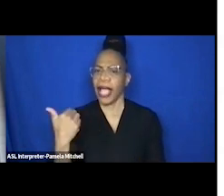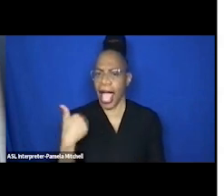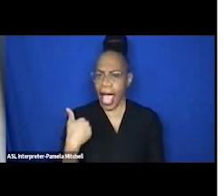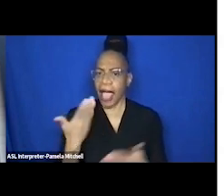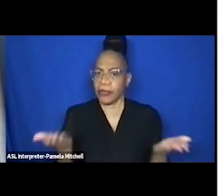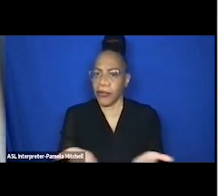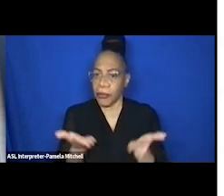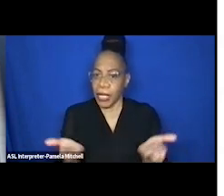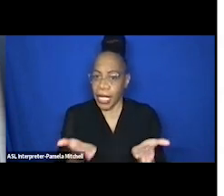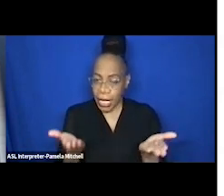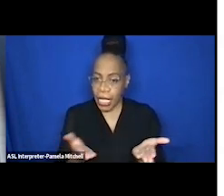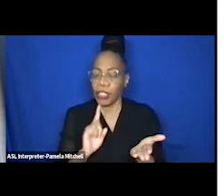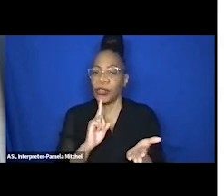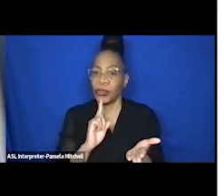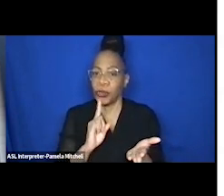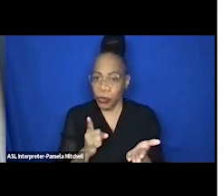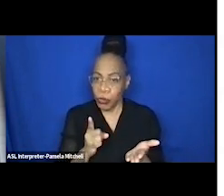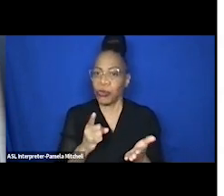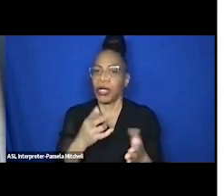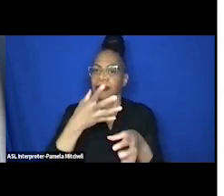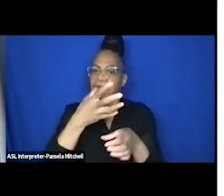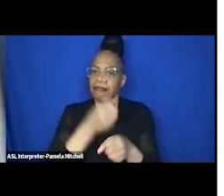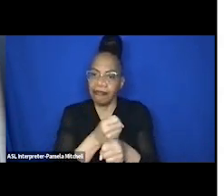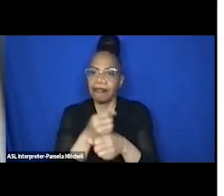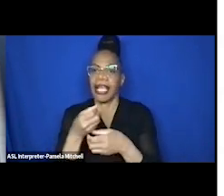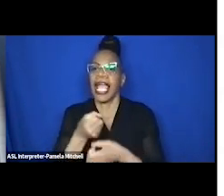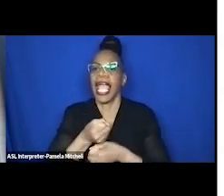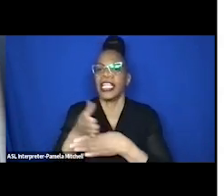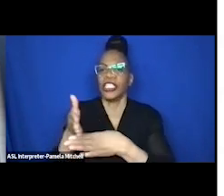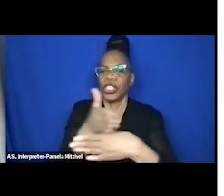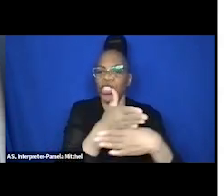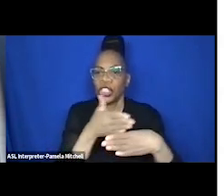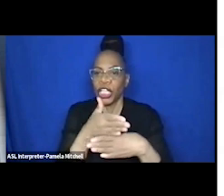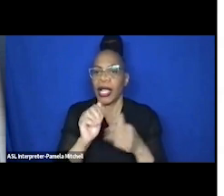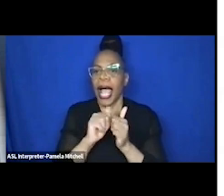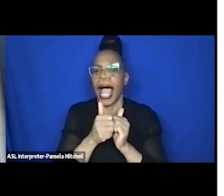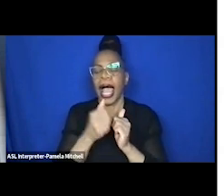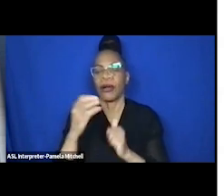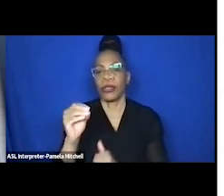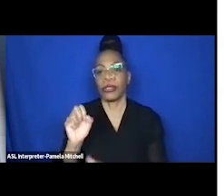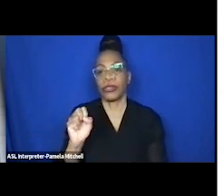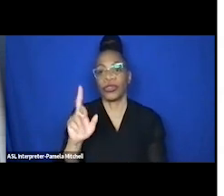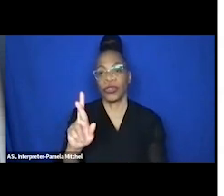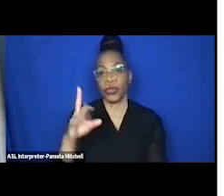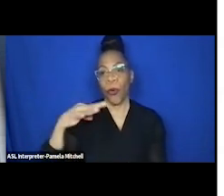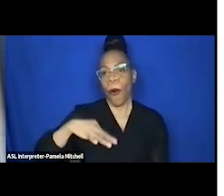to kind of round things up and to really share how SOAR benefits has really assisted him